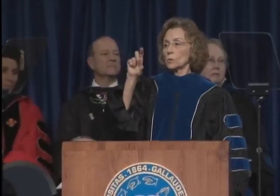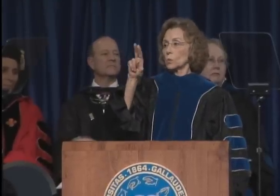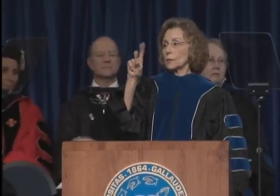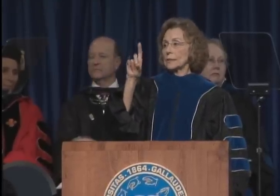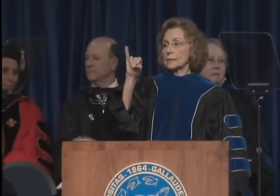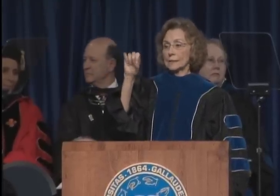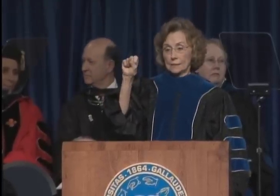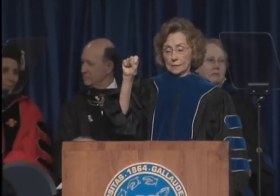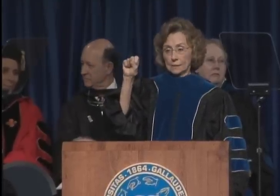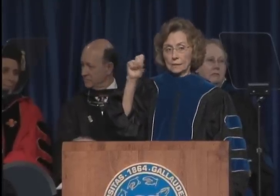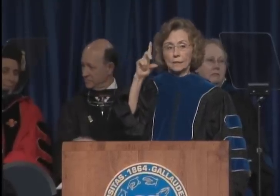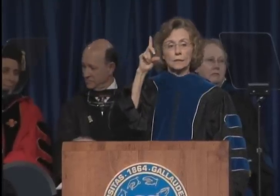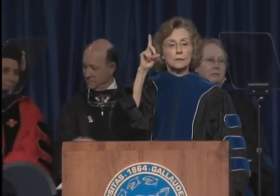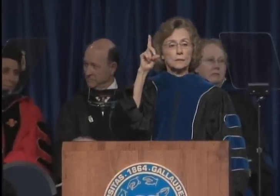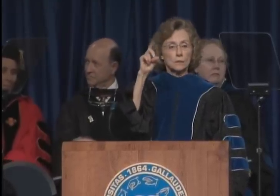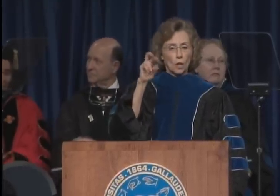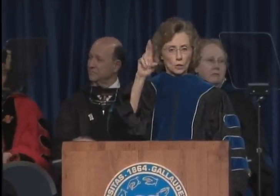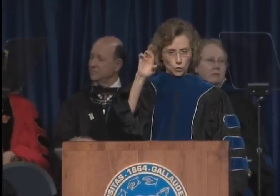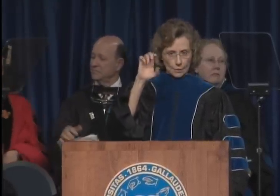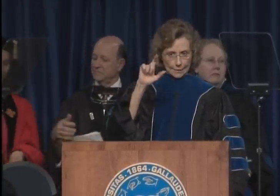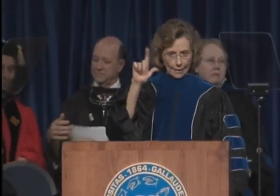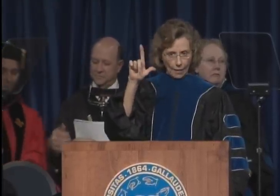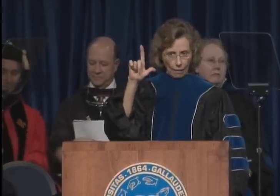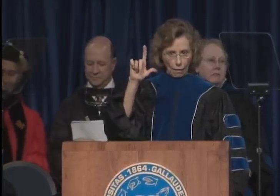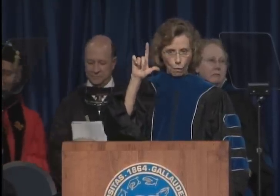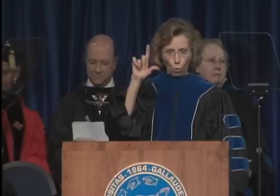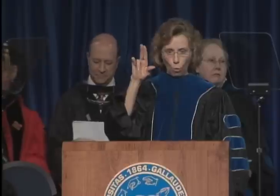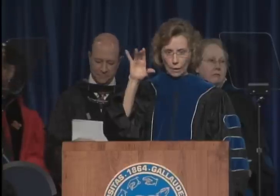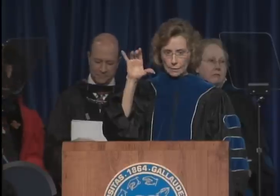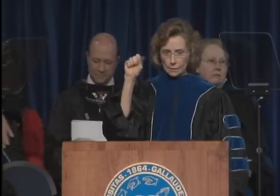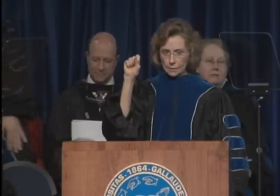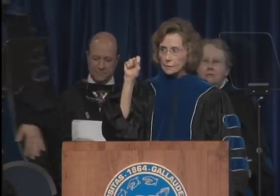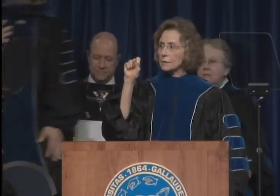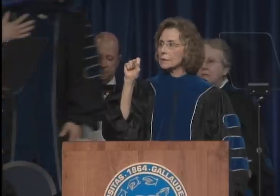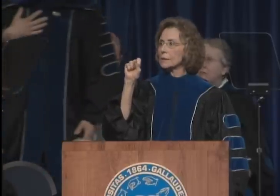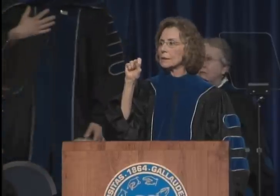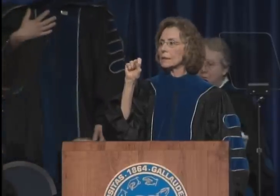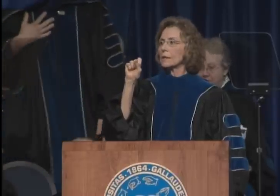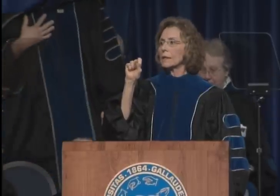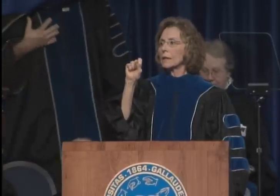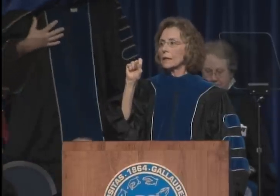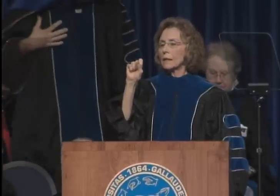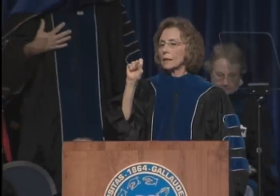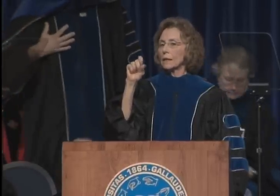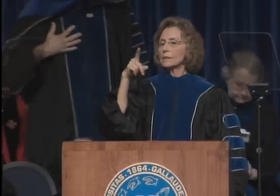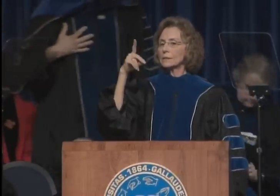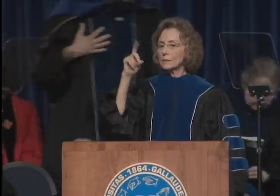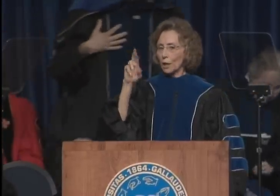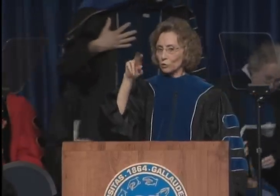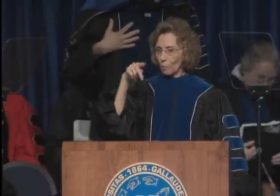Will Dr. Paul Dudis,